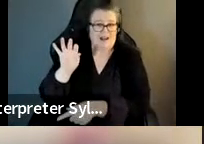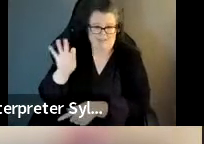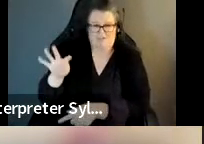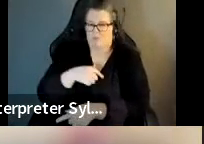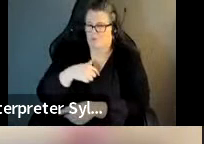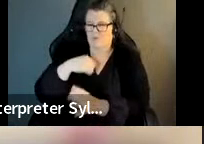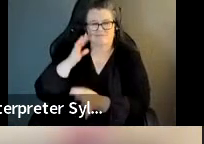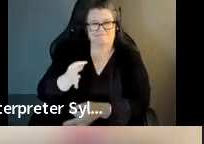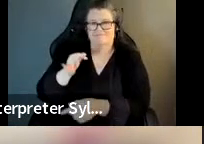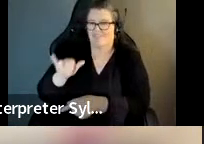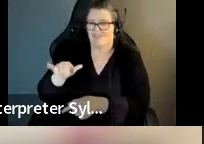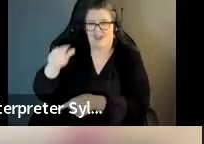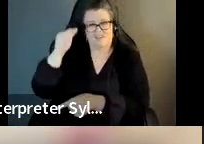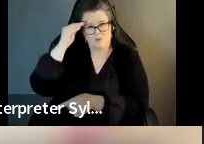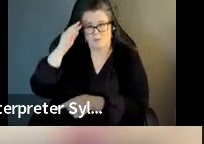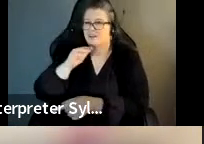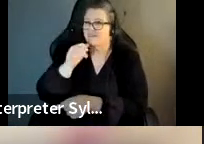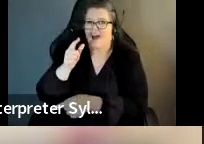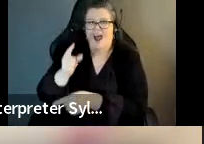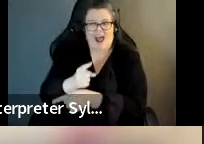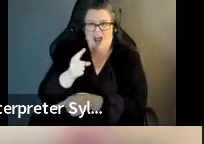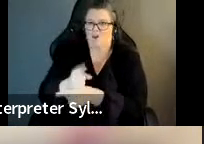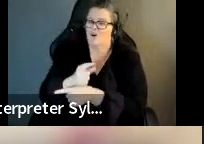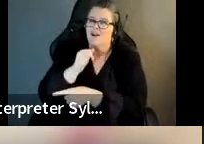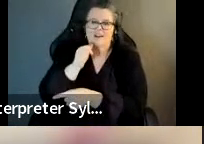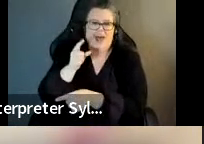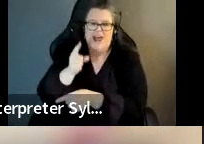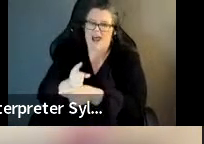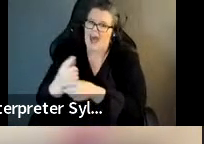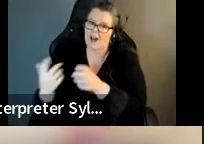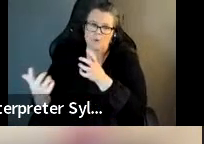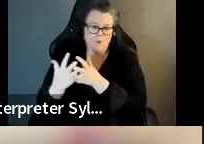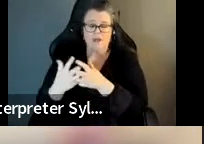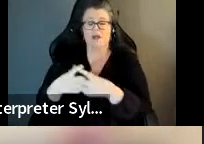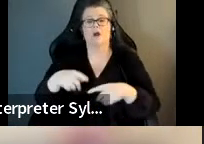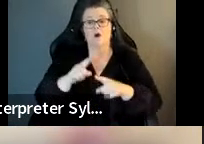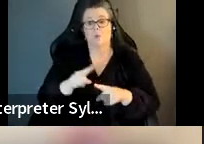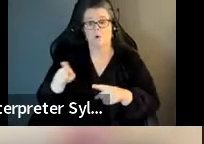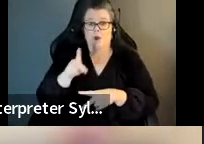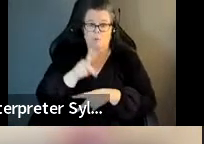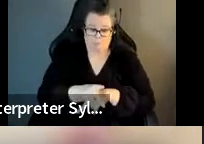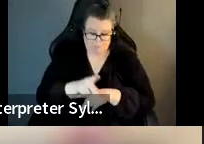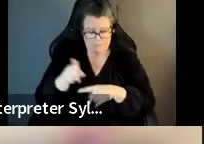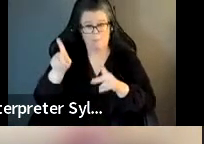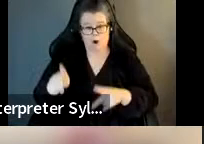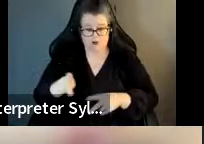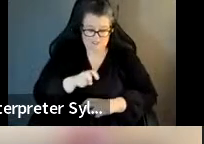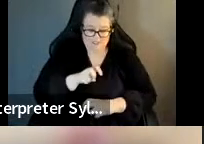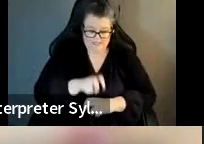The study major -- under the person's posterior while seated in a crest cushion in their wheelchair to the floor.